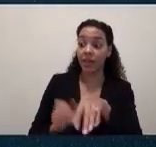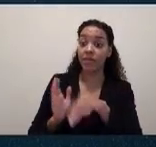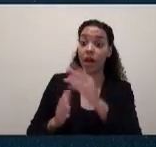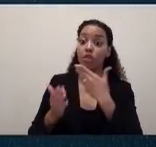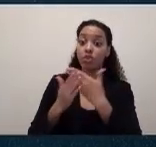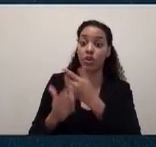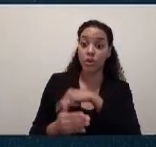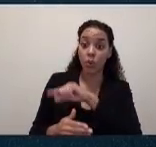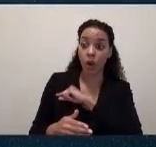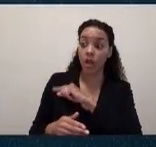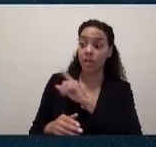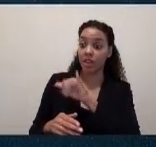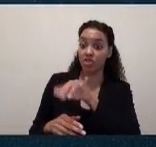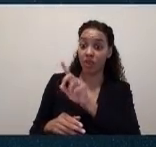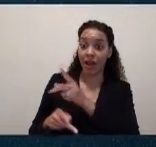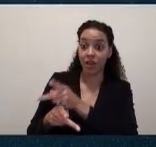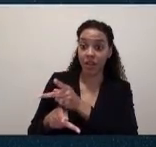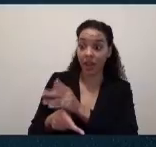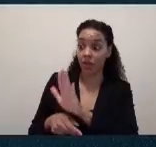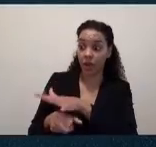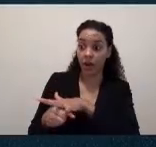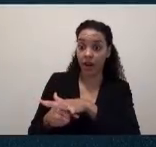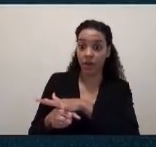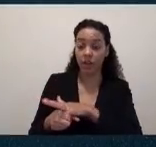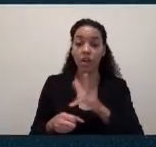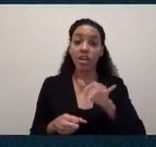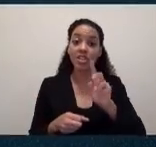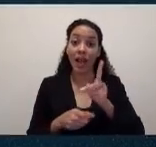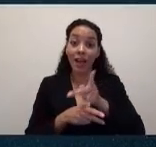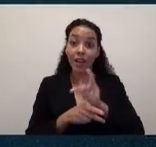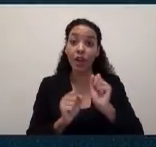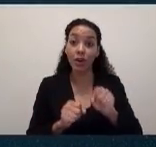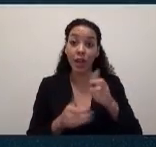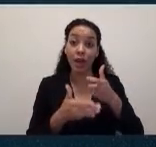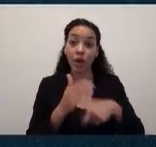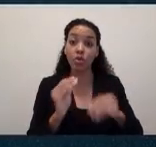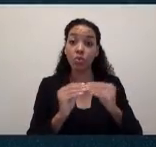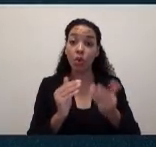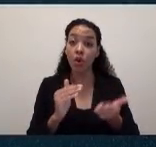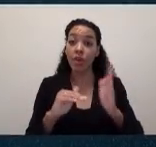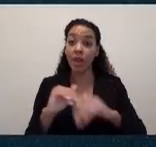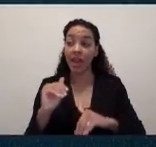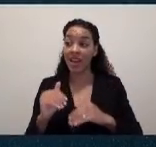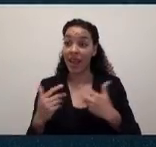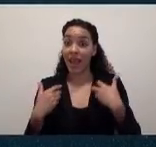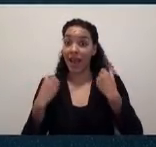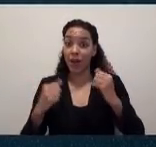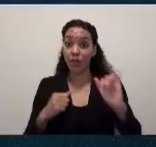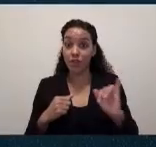childcare can cost more than healthcare. It can't cost more than housing.